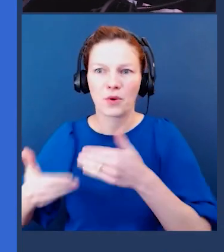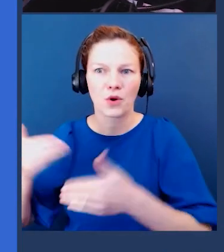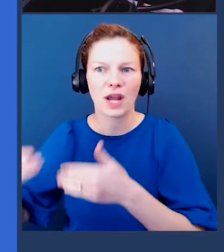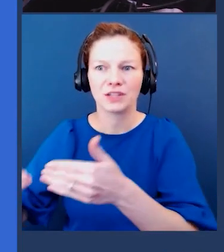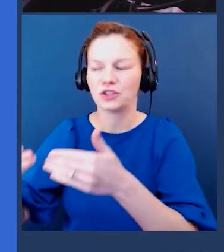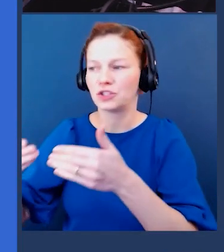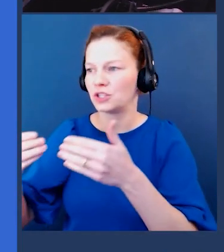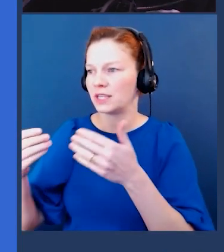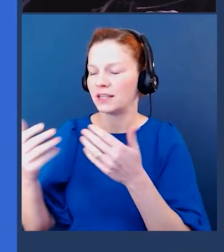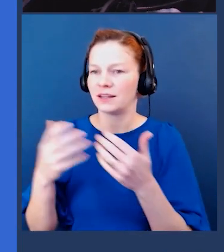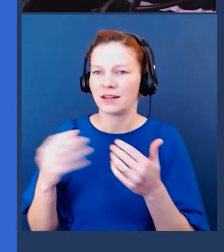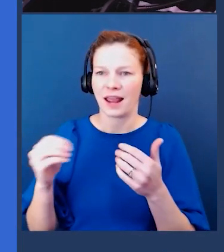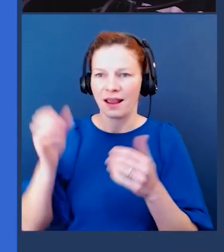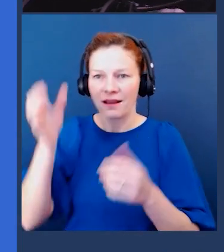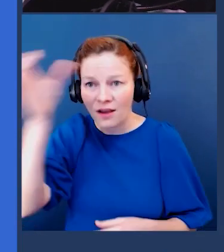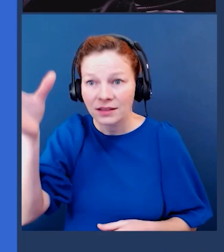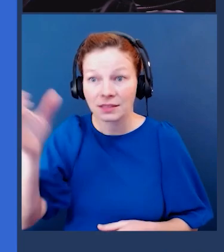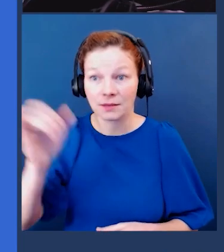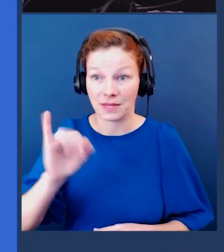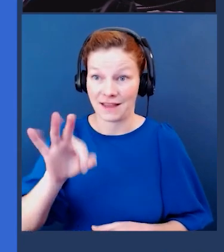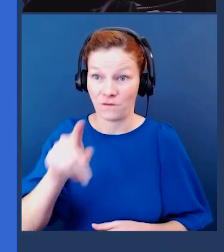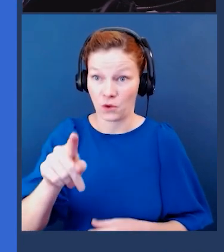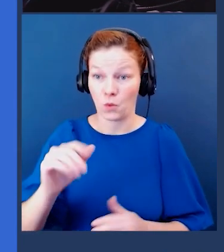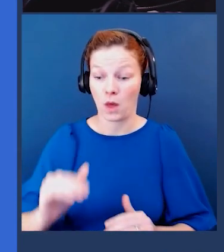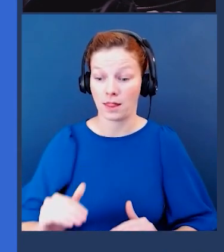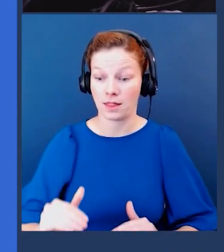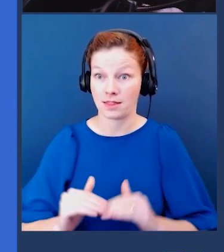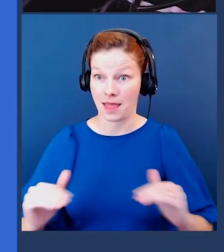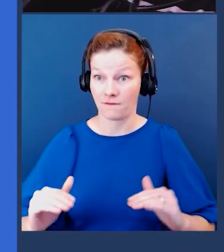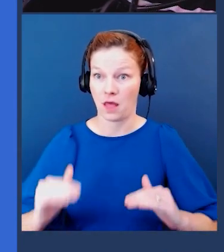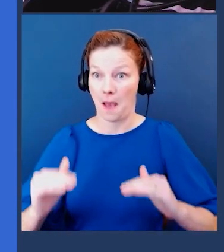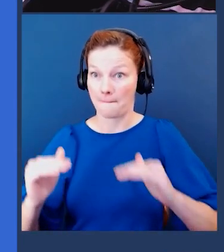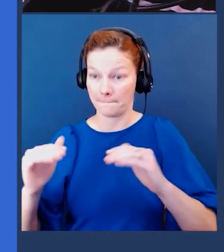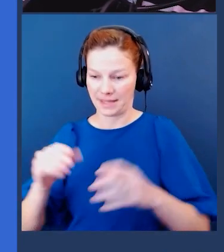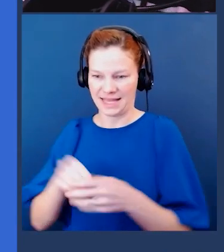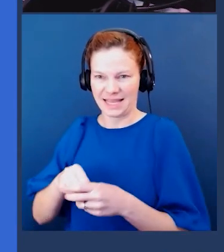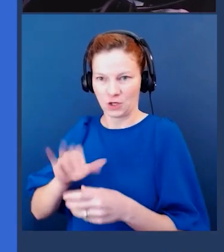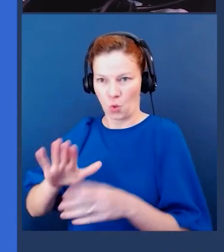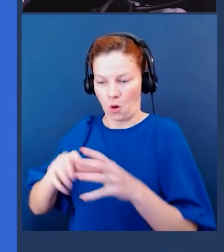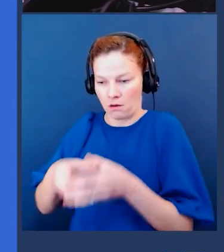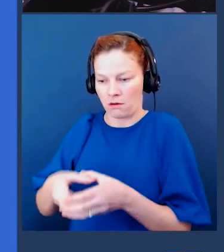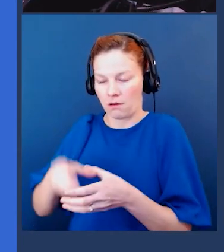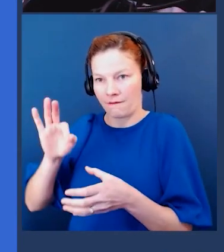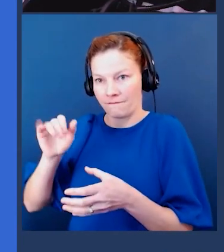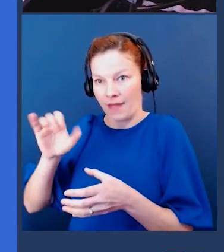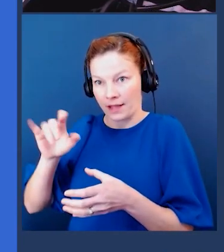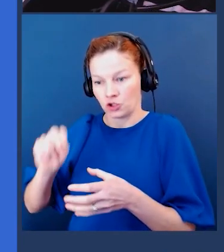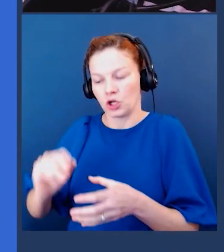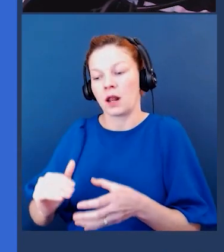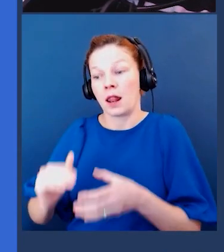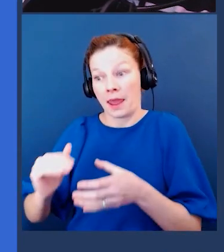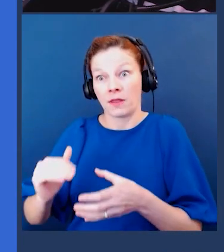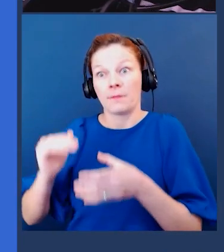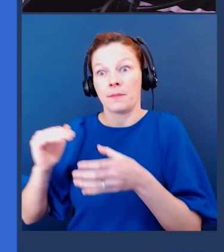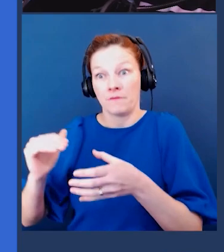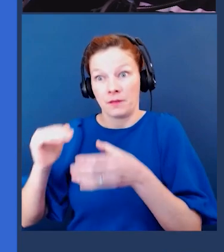and concept that if you level up enough in the faction, another faction may start, you know, to put a bounty on you.